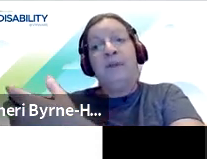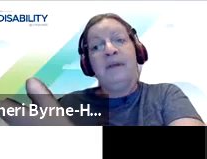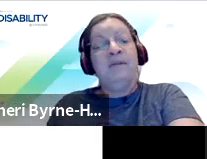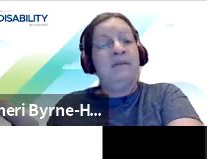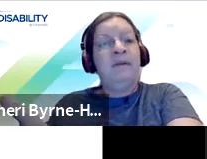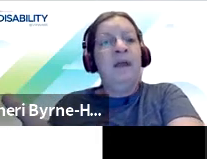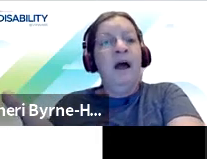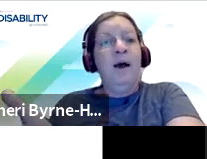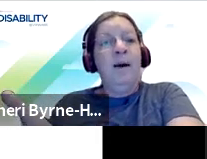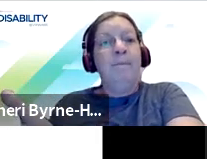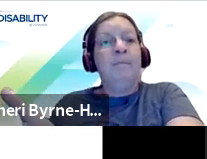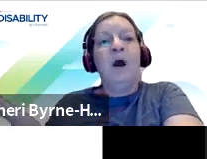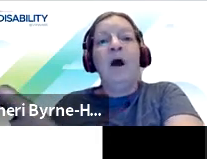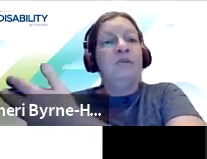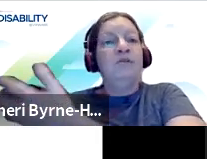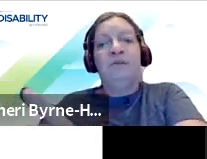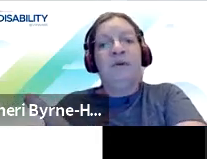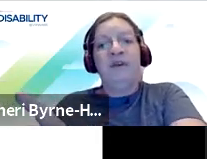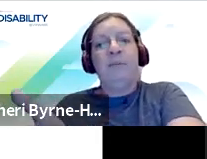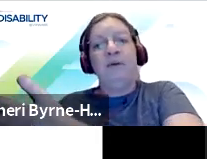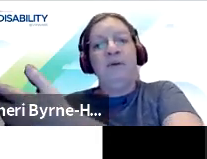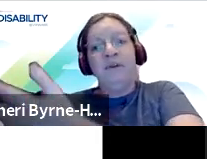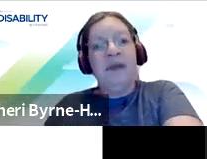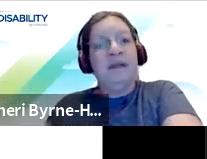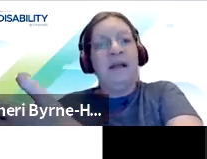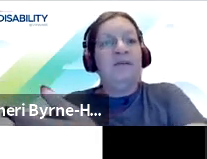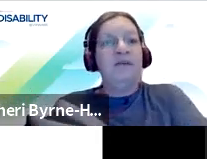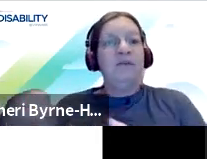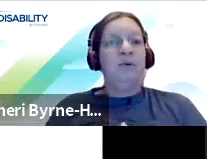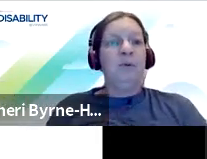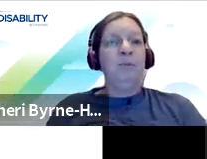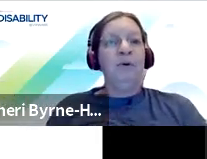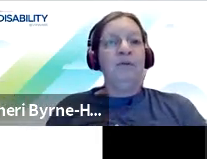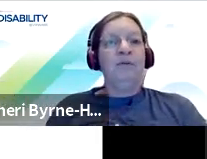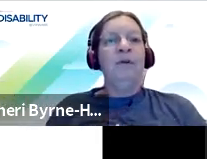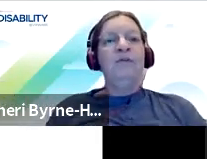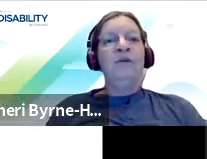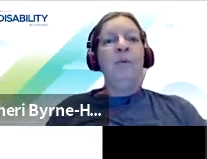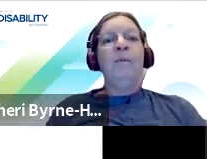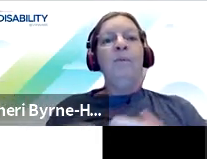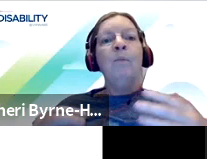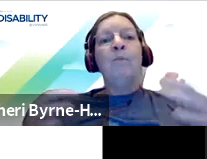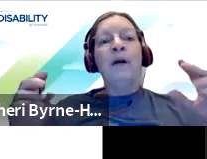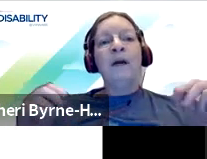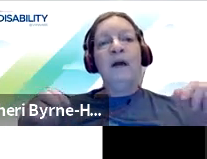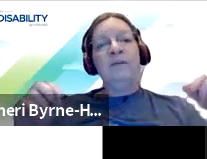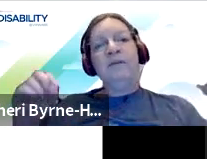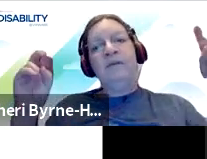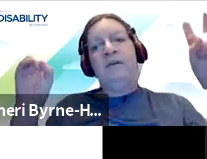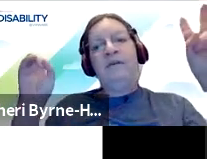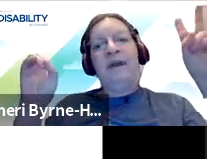websites. VM ware's website, it talks about VM ware, we don't have a store, we don't sell things.